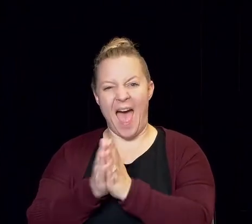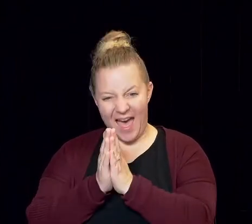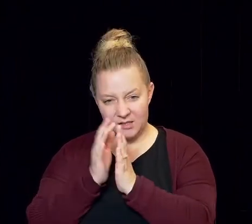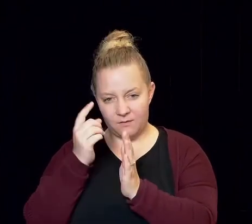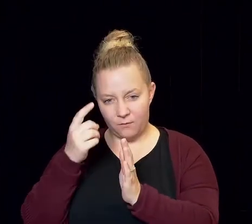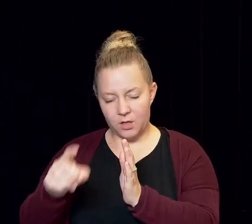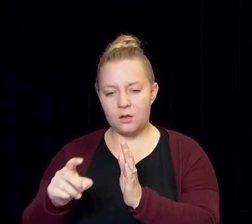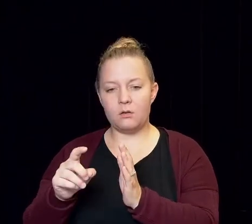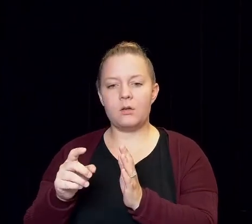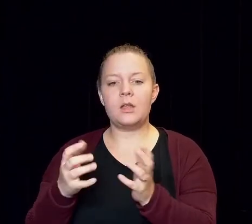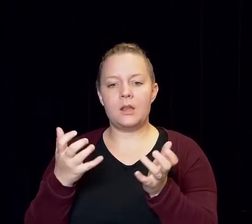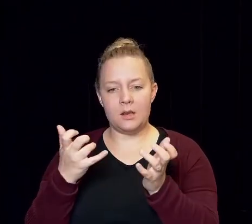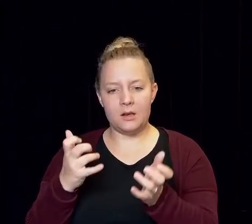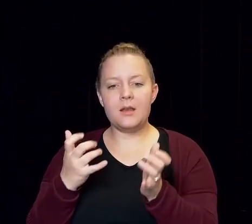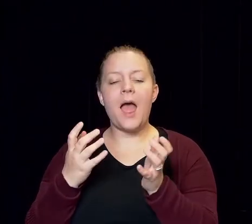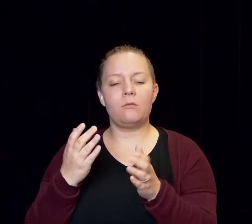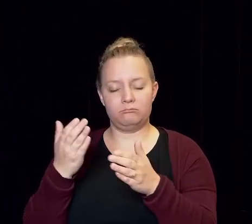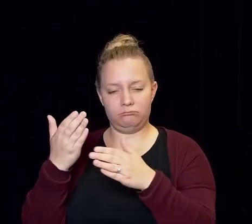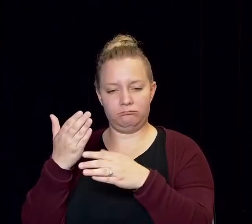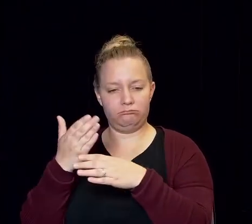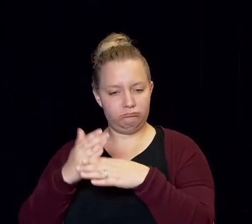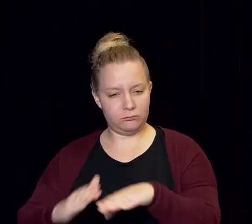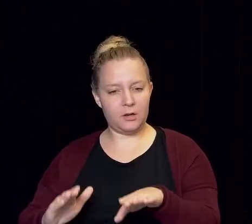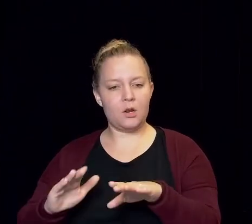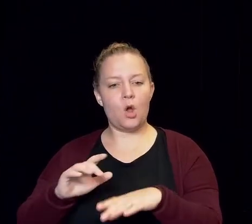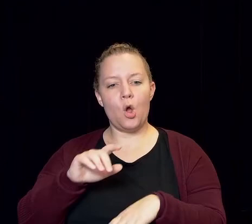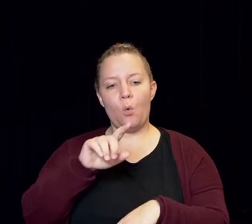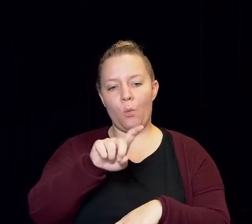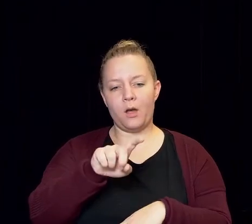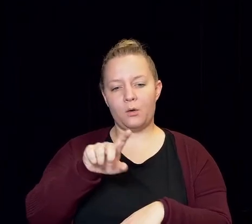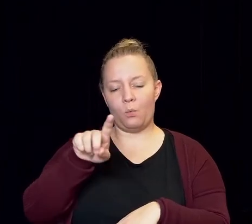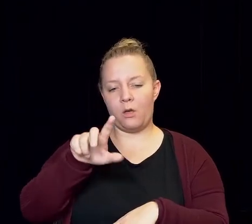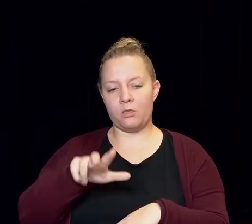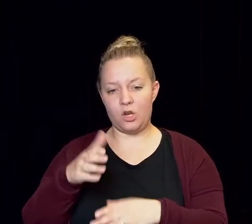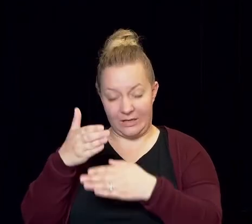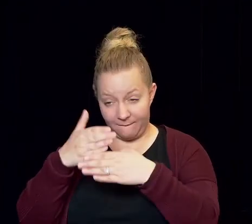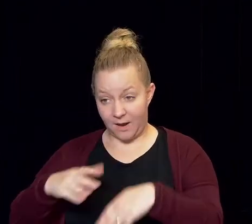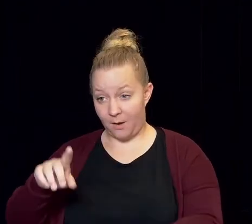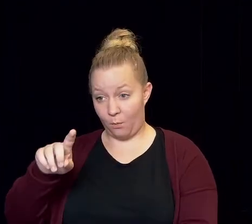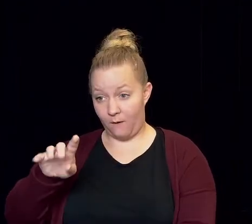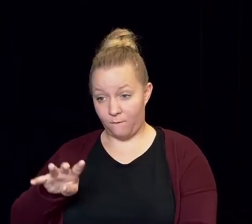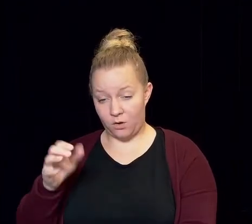So, I'm going to work it out as 1 and 1/3 divided by 1/4. Remember, you have to have improper